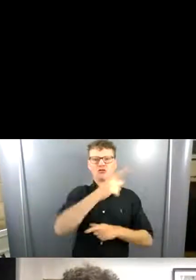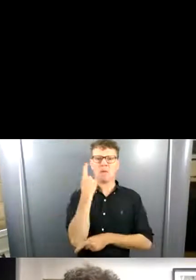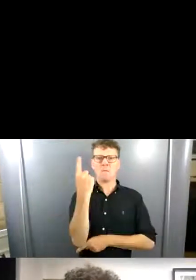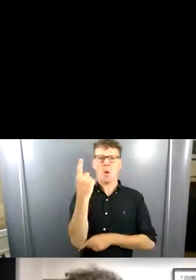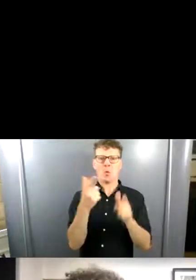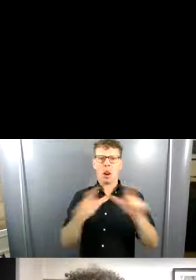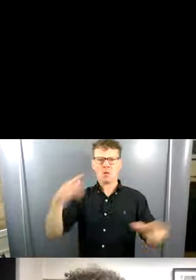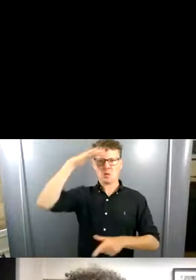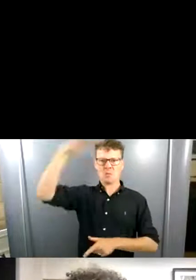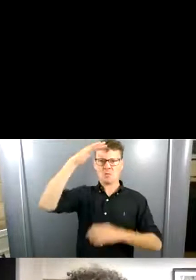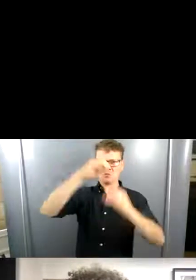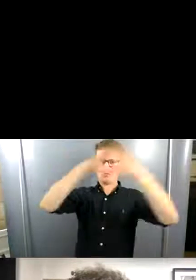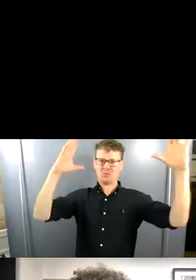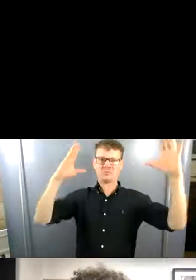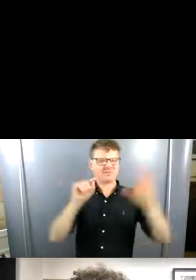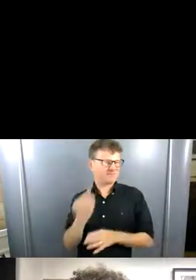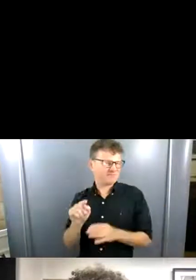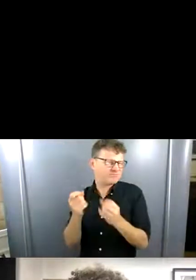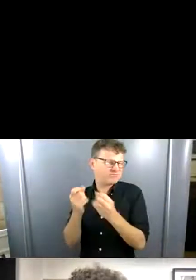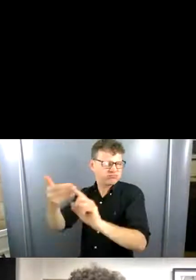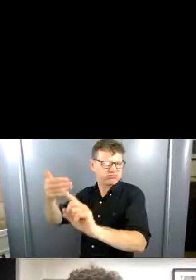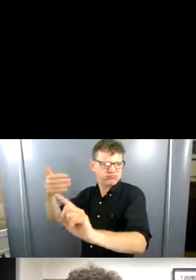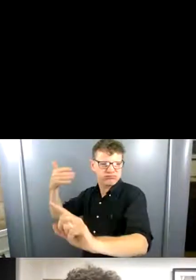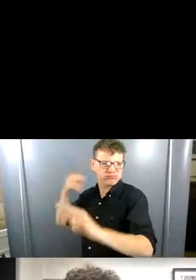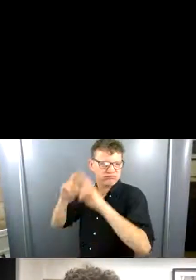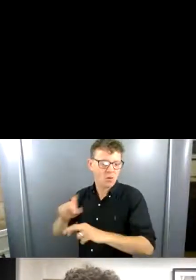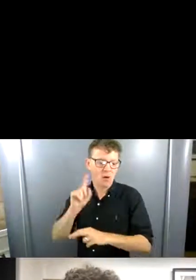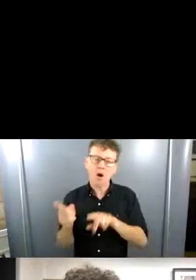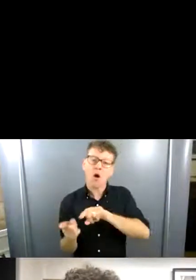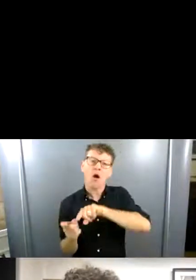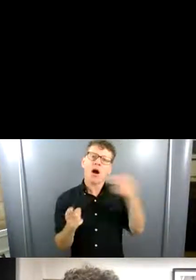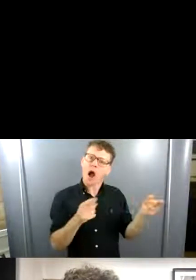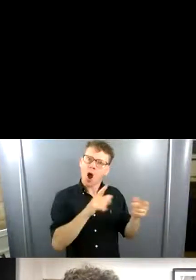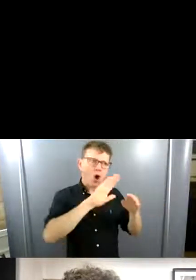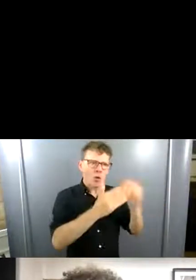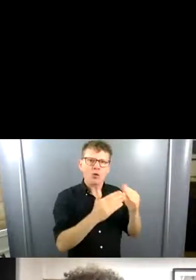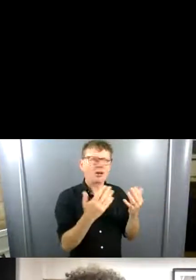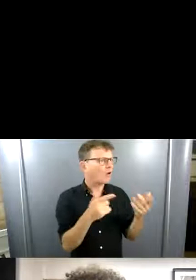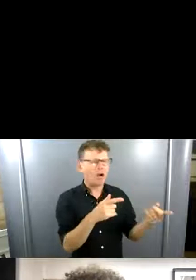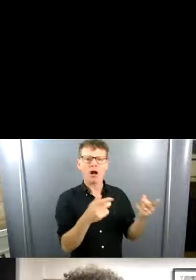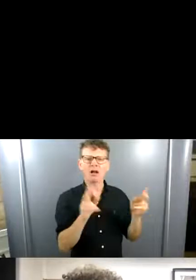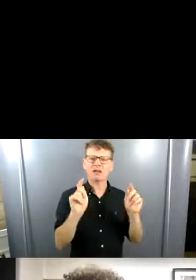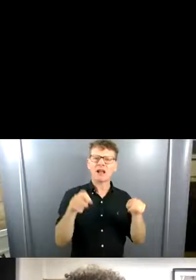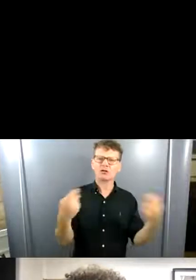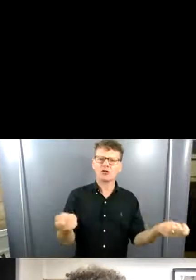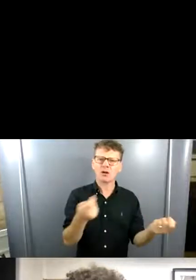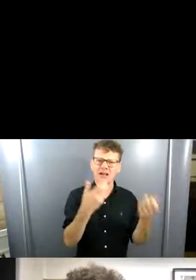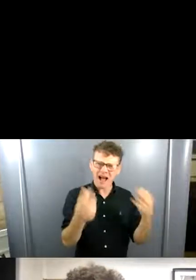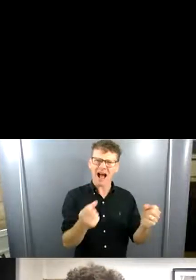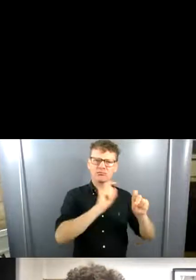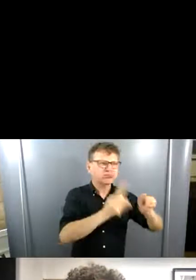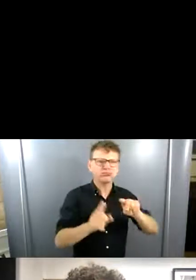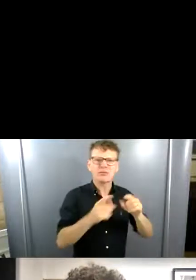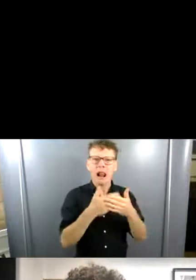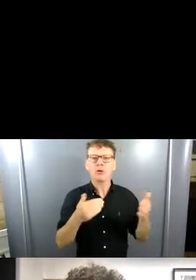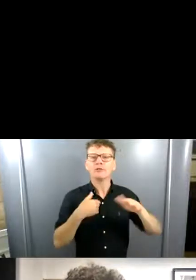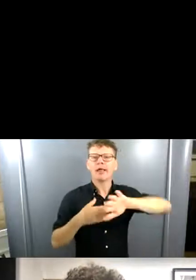rather than looking at communities which have a lot of languages I’m also interested